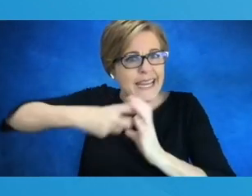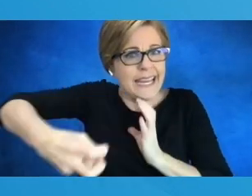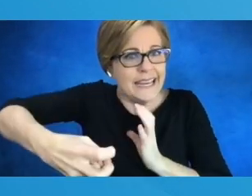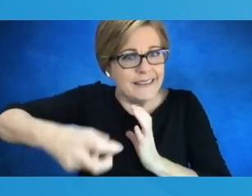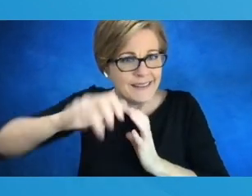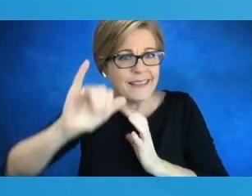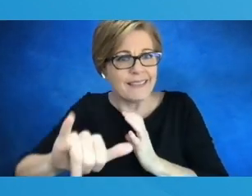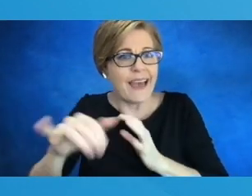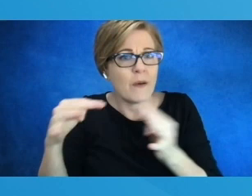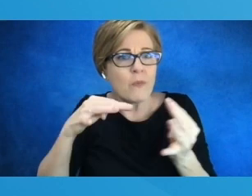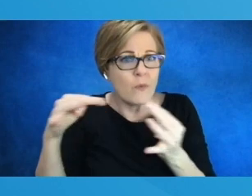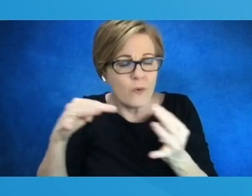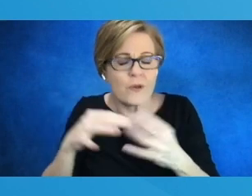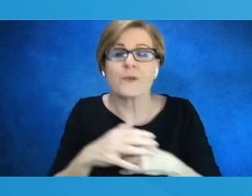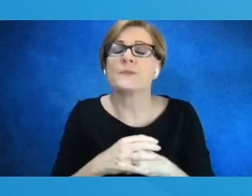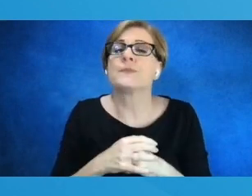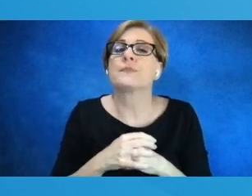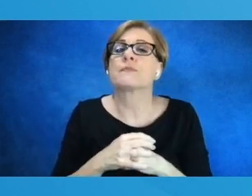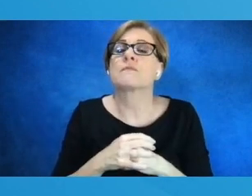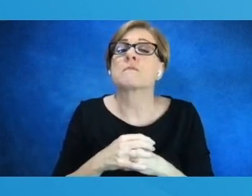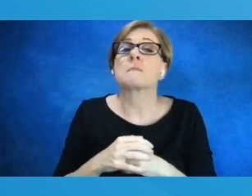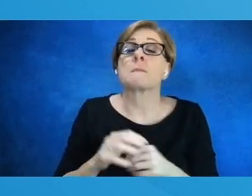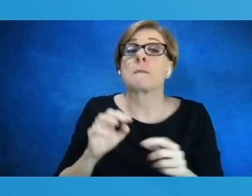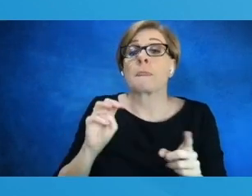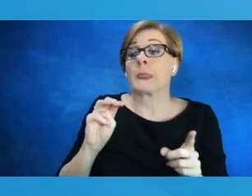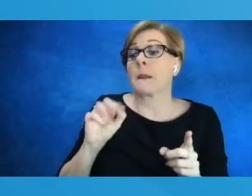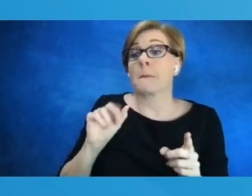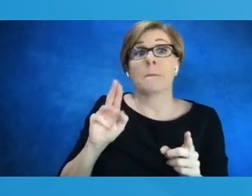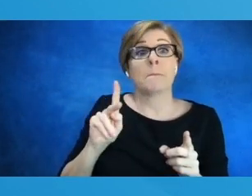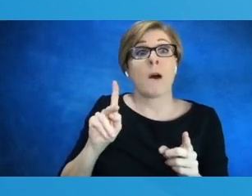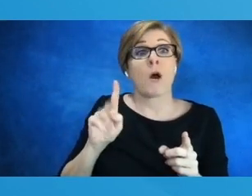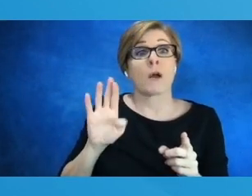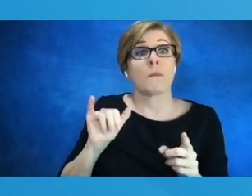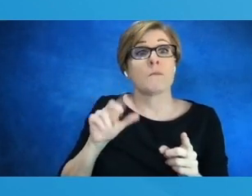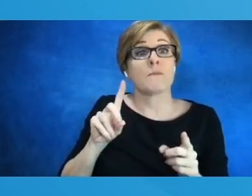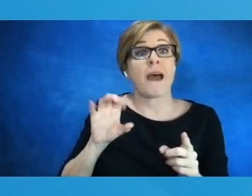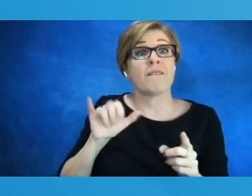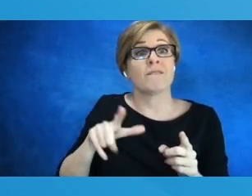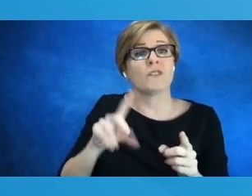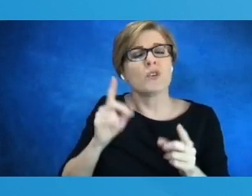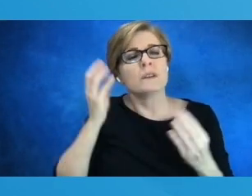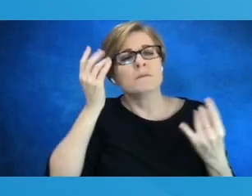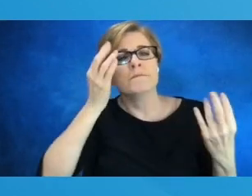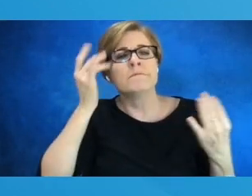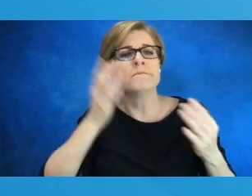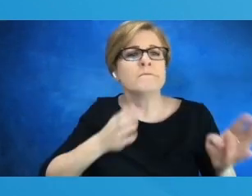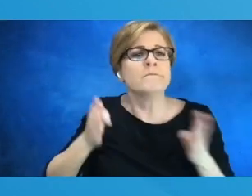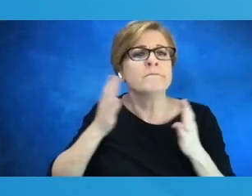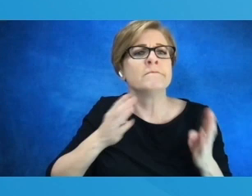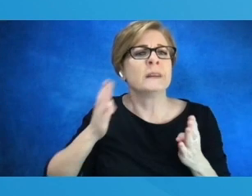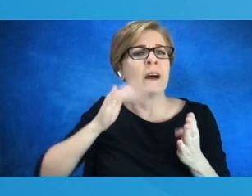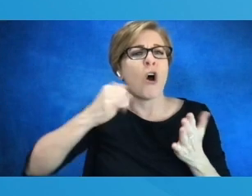And Mark Bradford, as he's thinking about what he wants to create, wants to create a